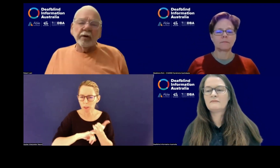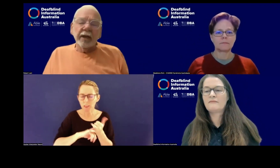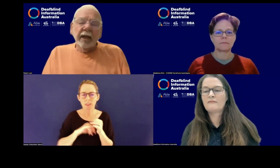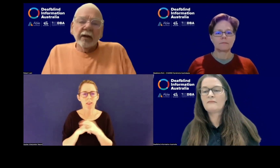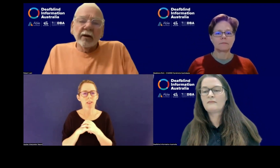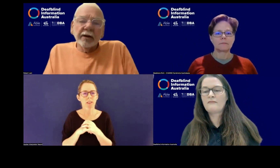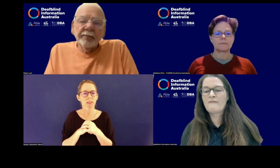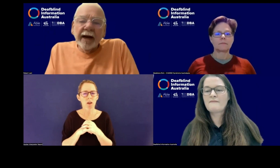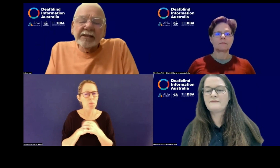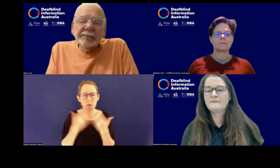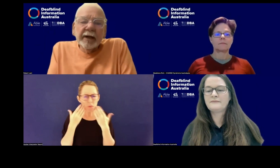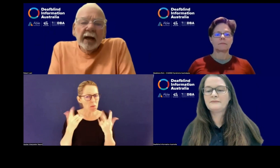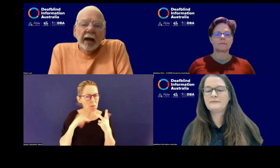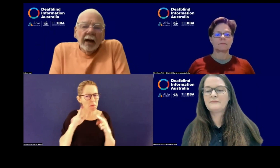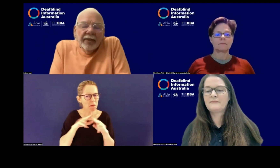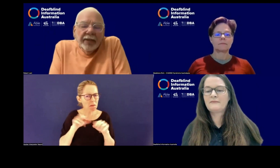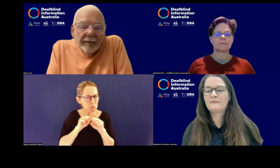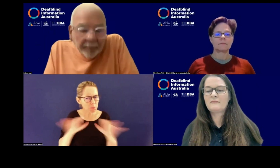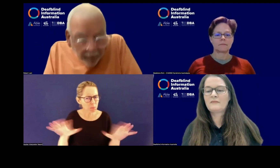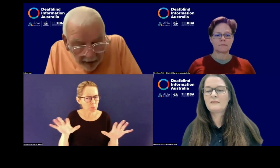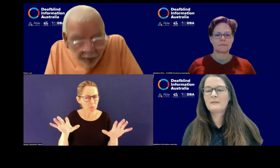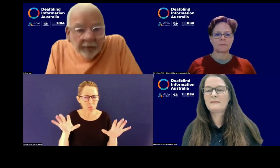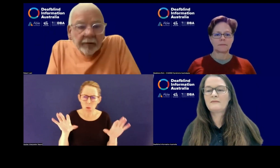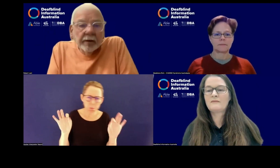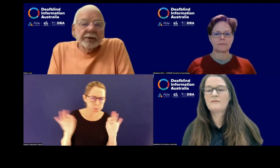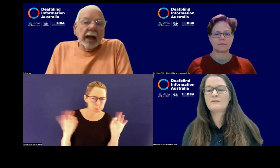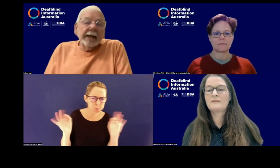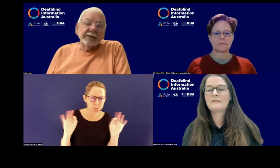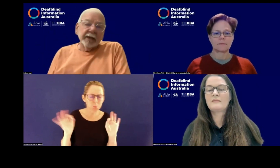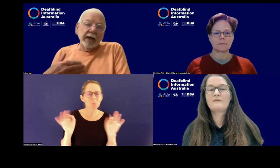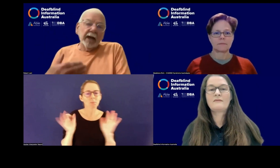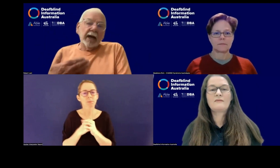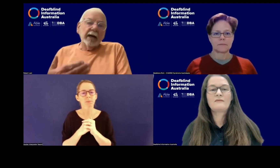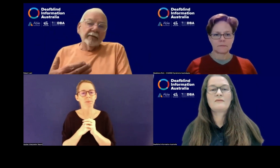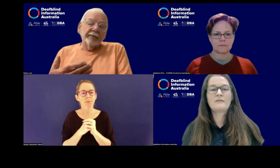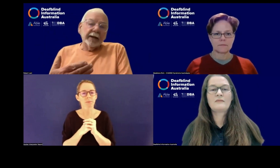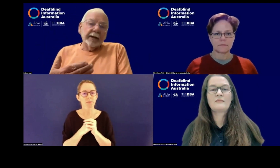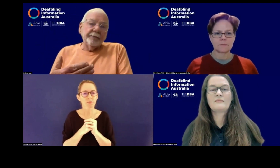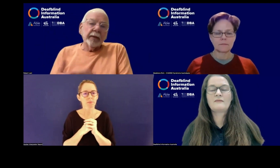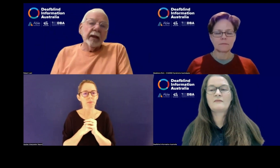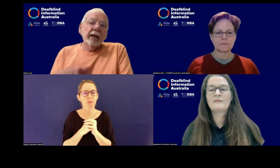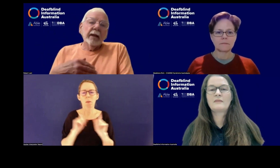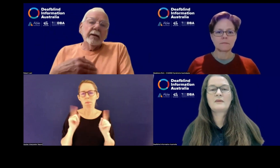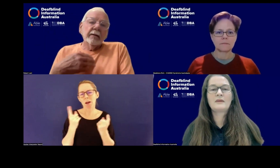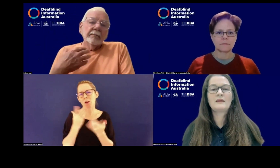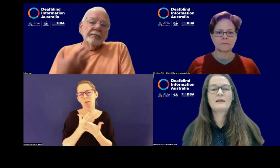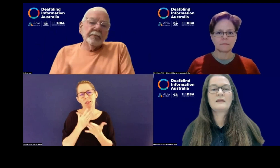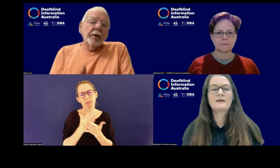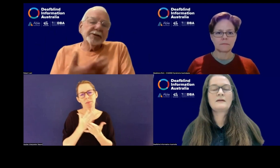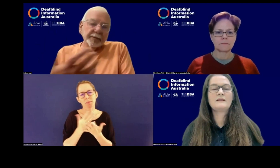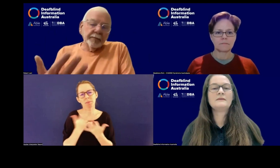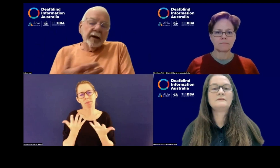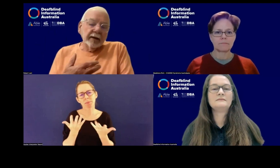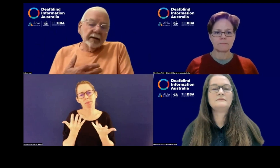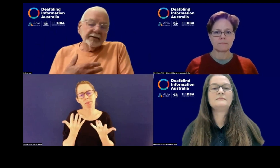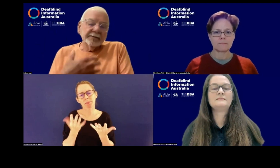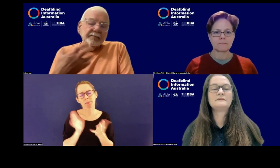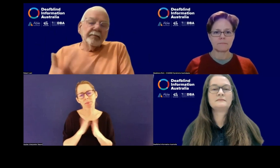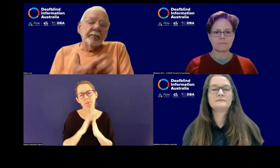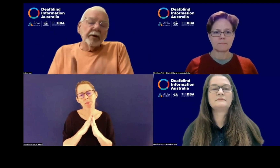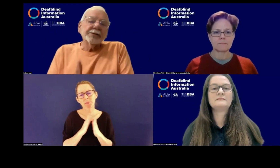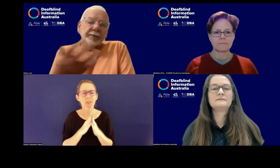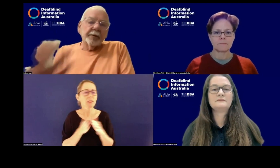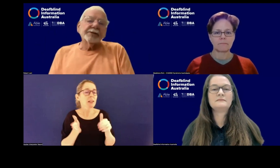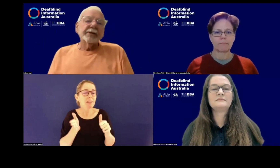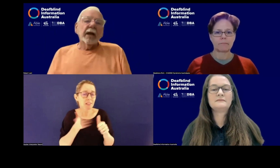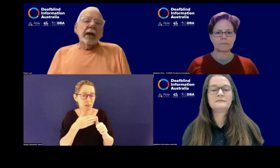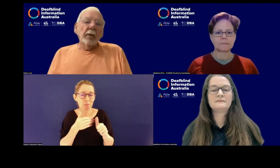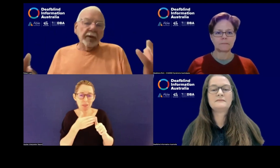Or it got embraced, but from my point of view it has to be a kind of person to person that